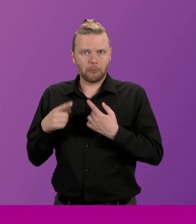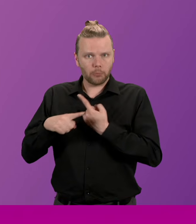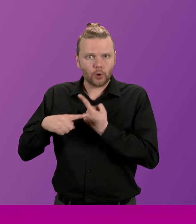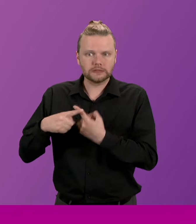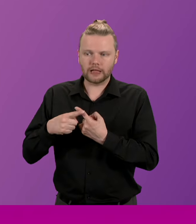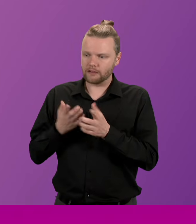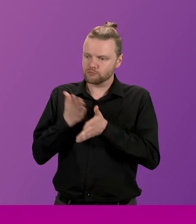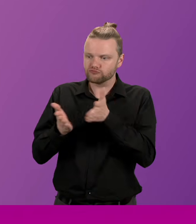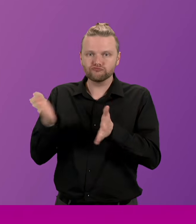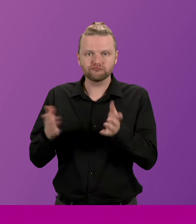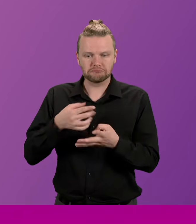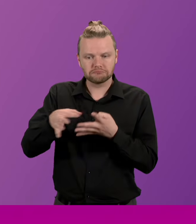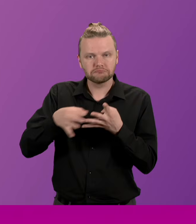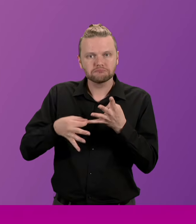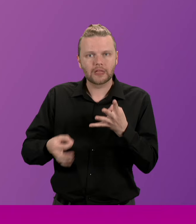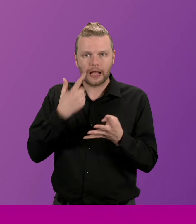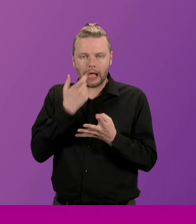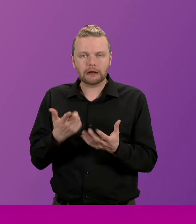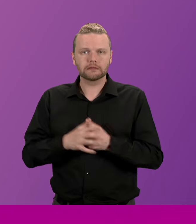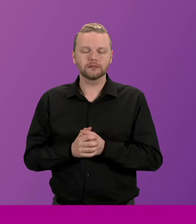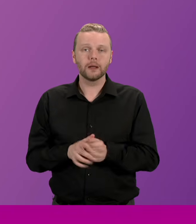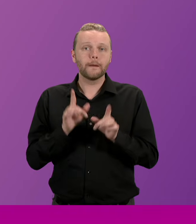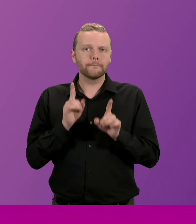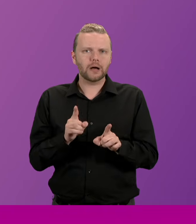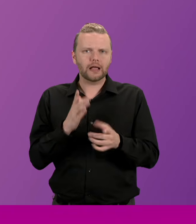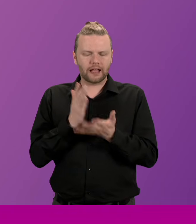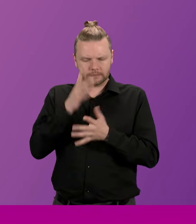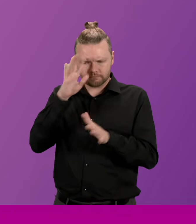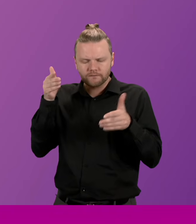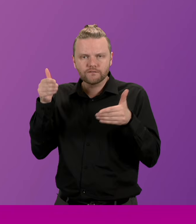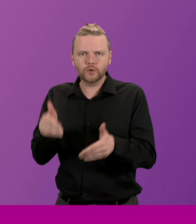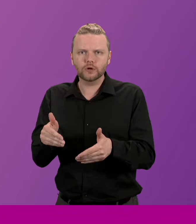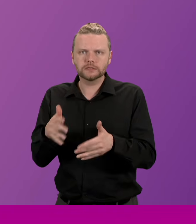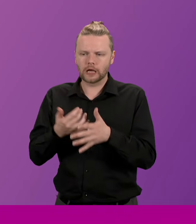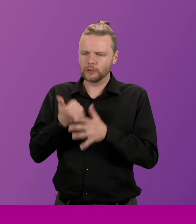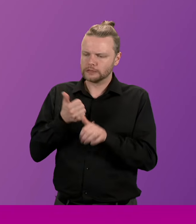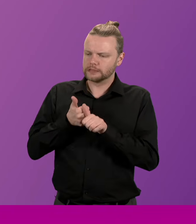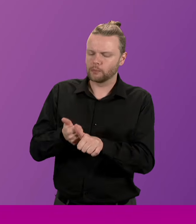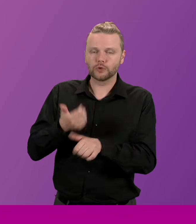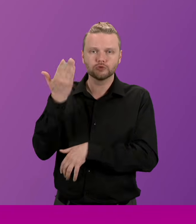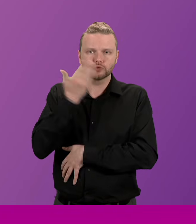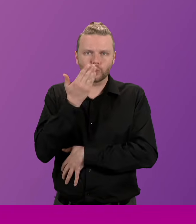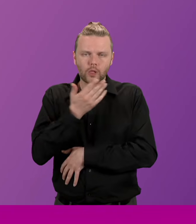pathways in place for young people. However, we must focus on supporting schools and young